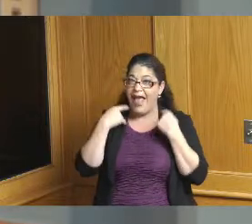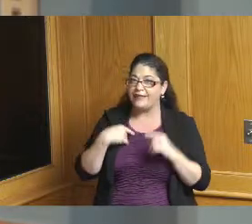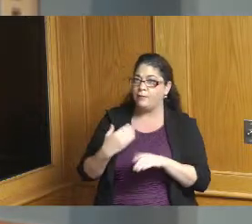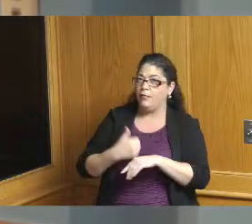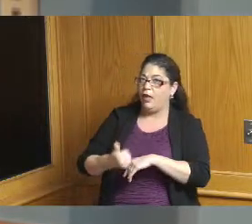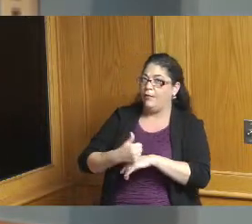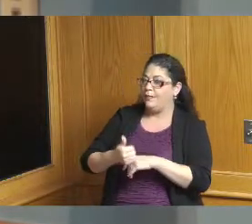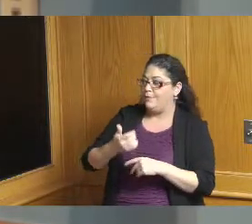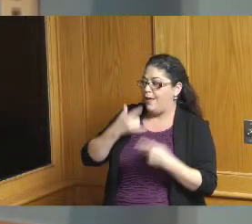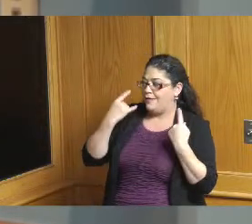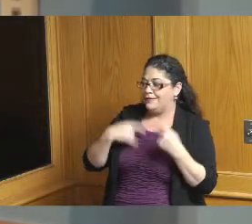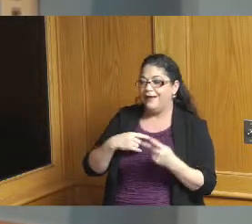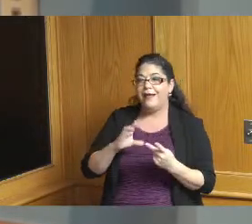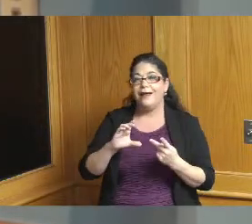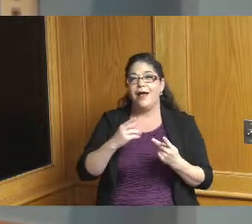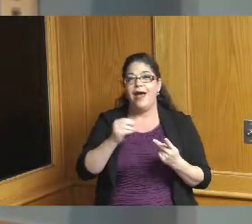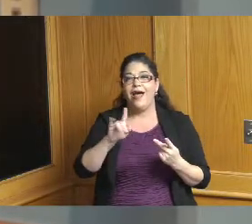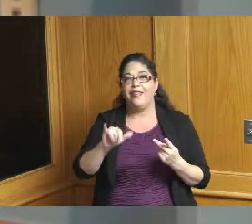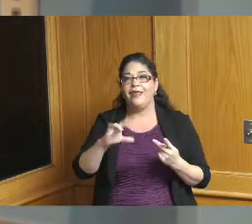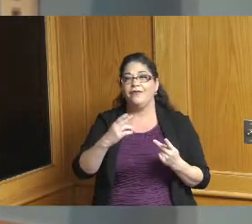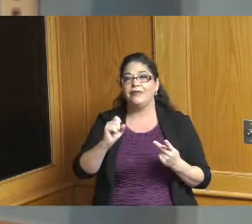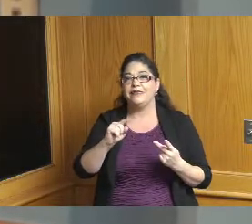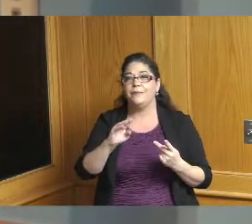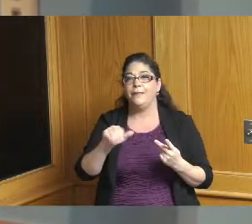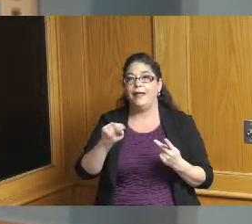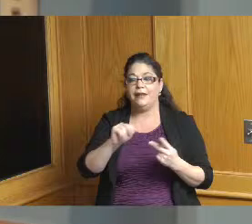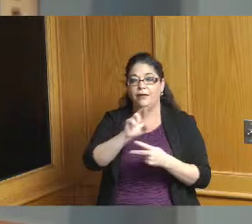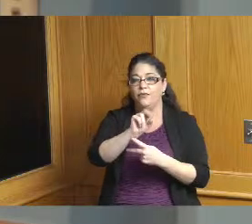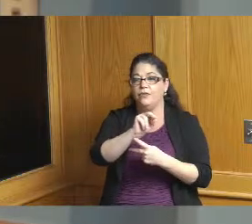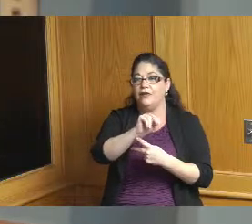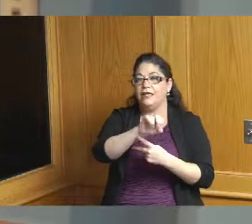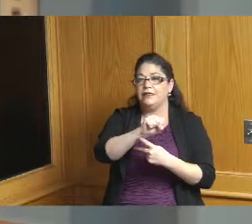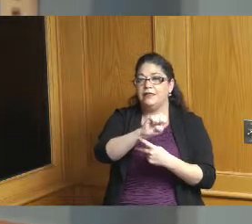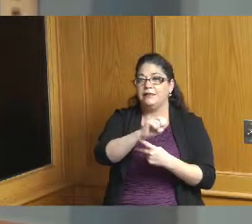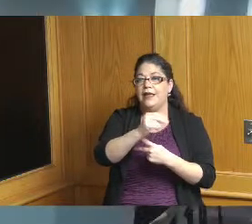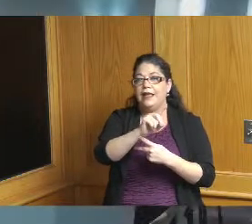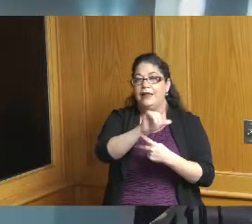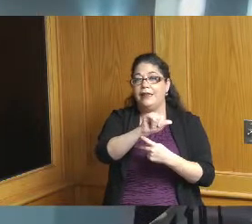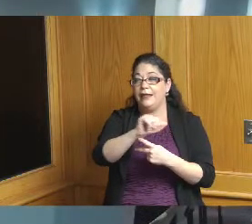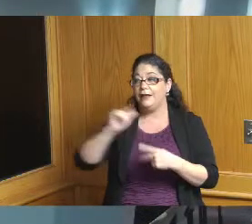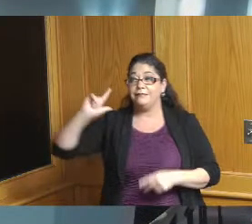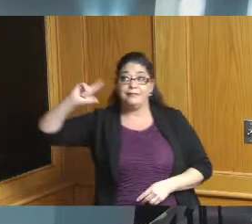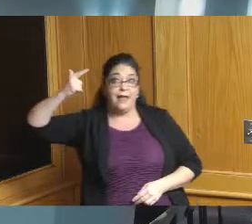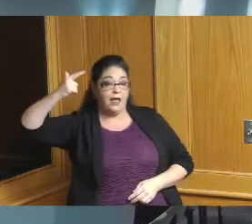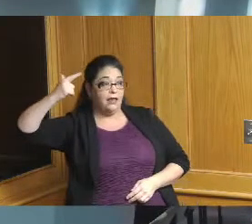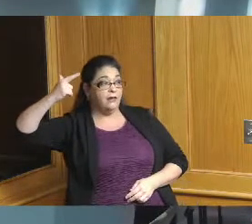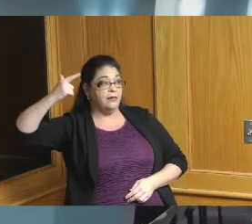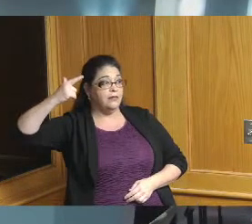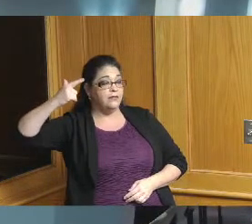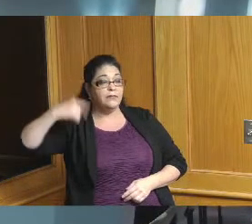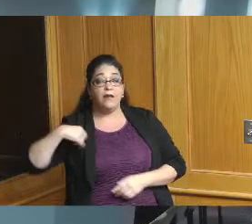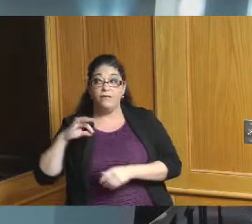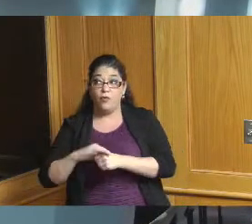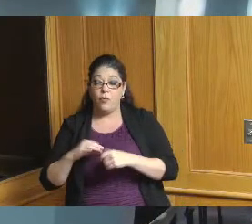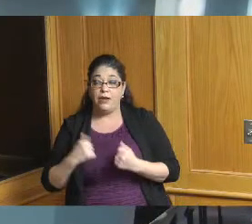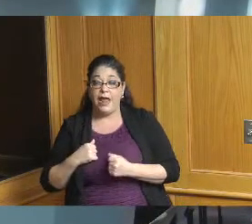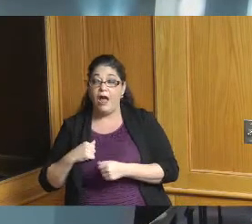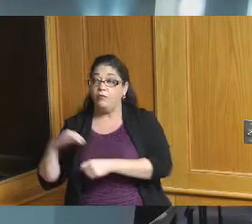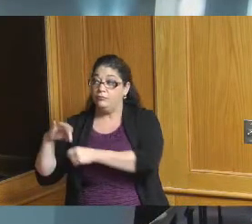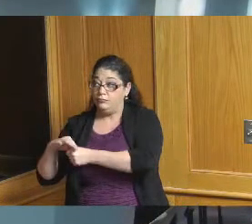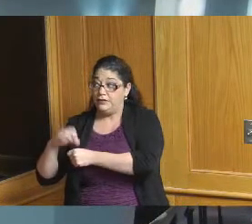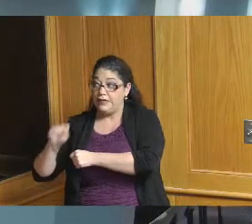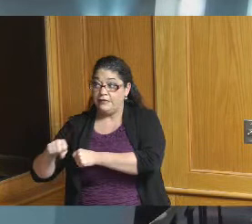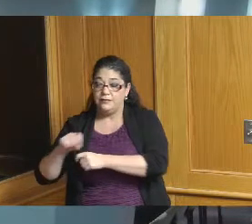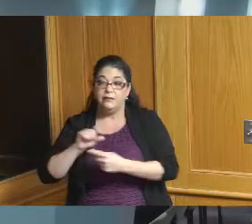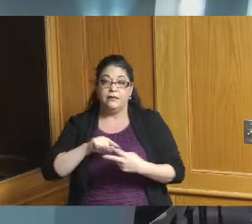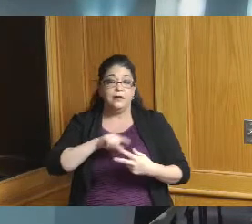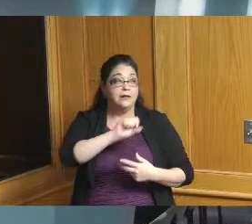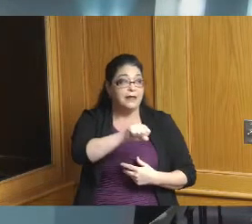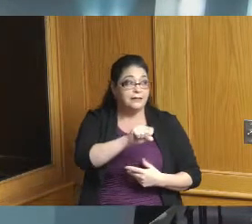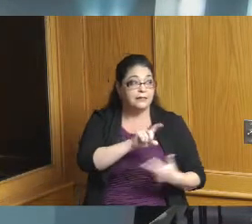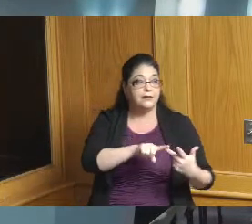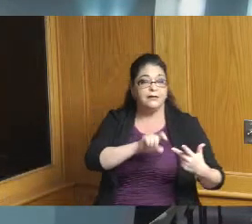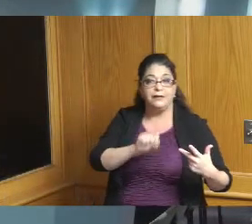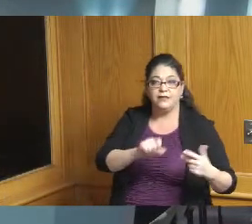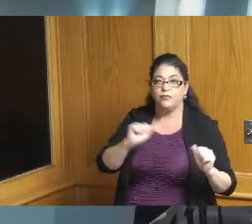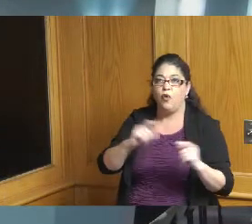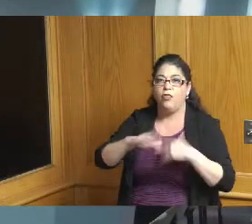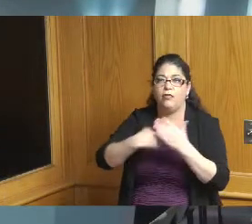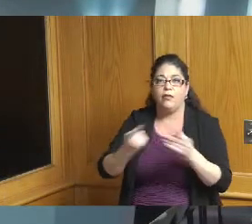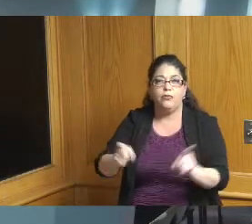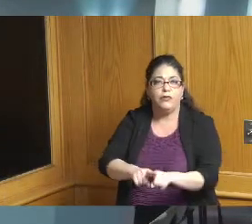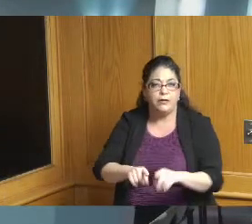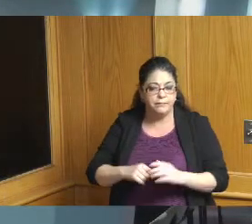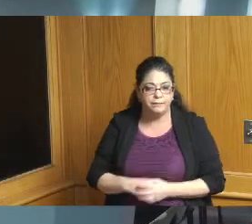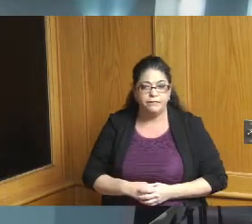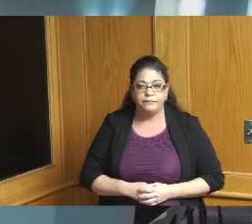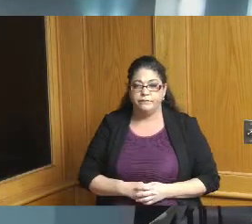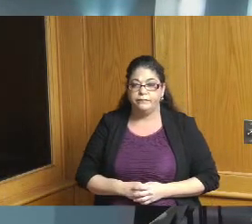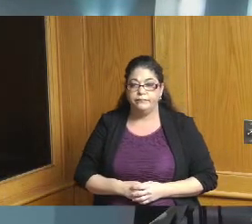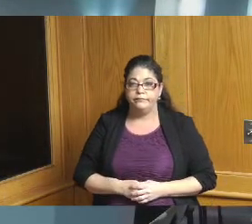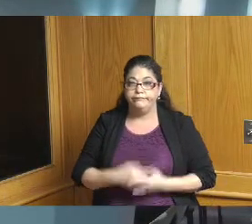what we need to do Holly Christmann and Ronice Handy second miss yes yes yes thank you one